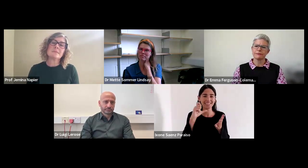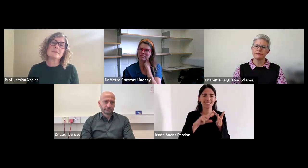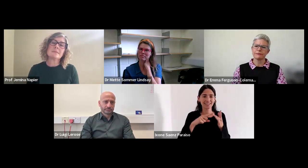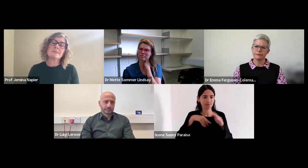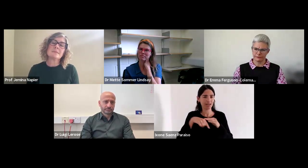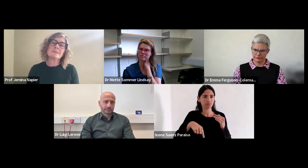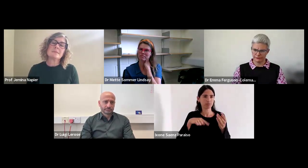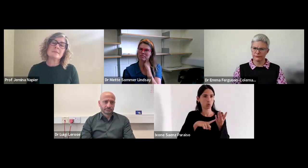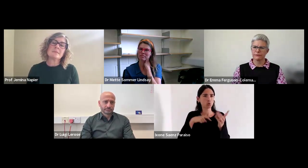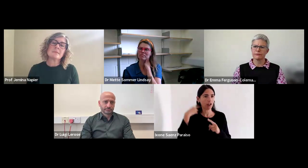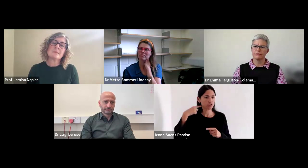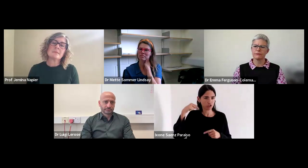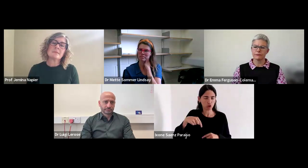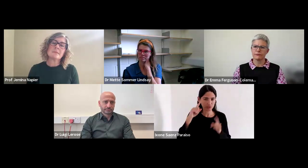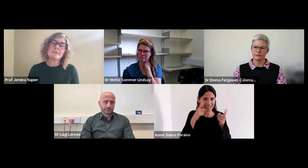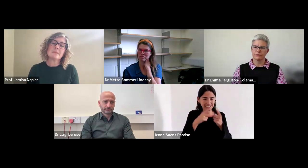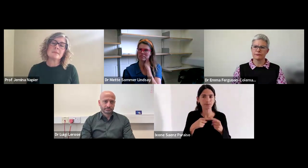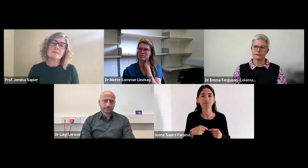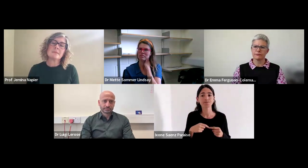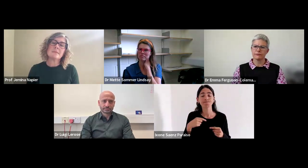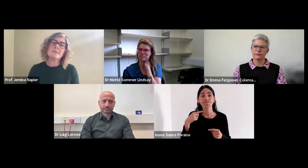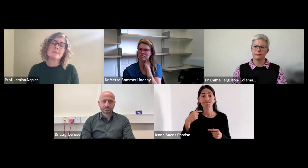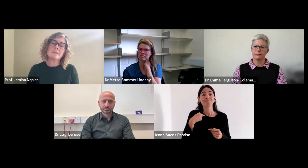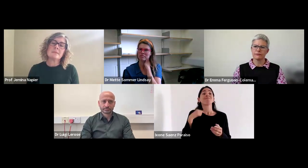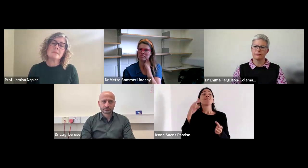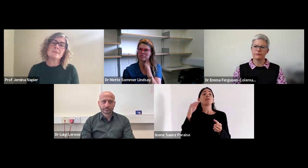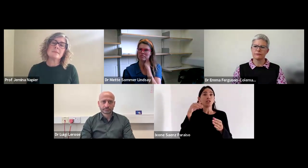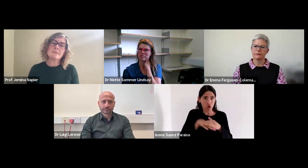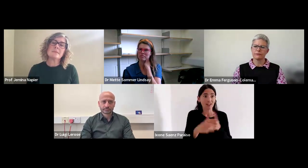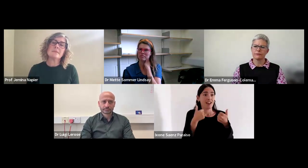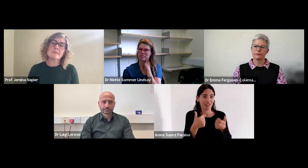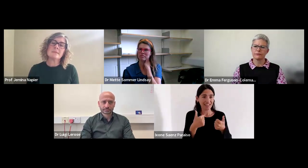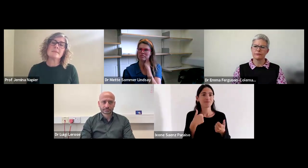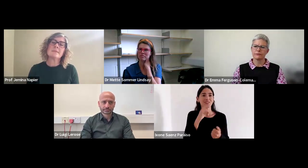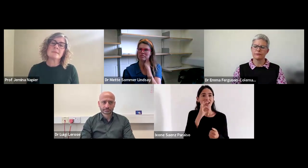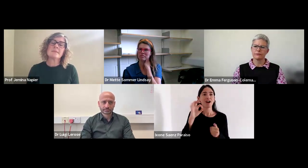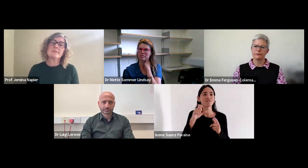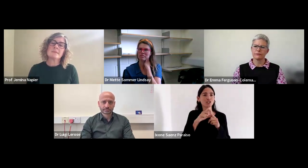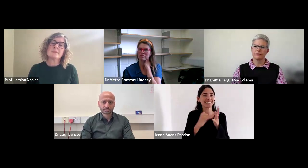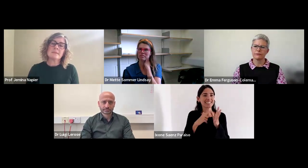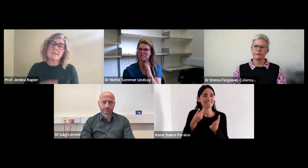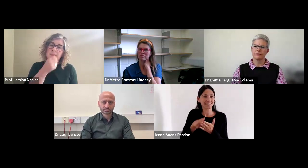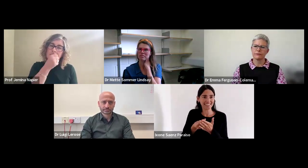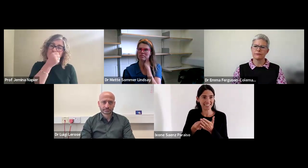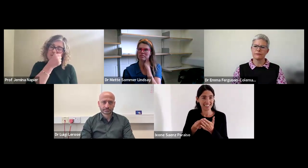mean I'm going back to when I was doing my MA in a UK university, I got my place and then I